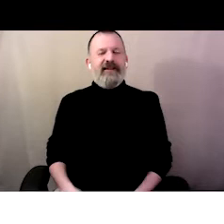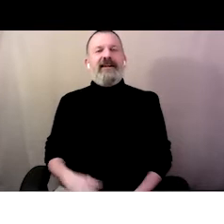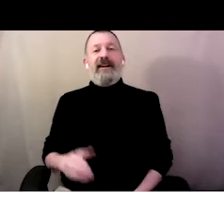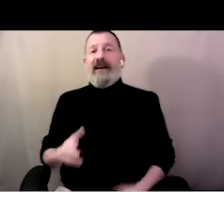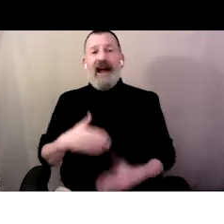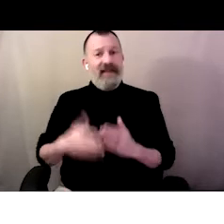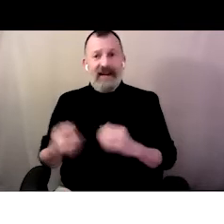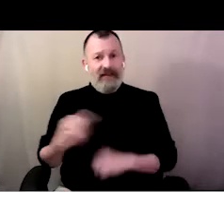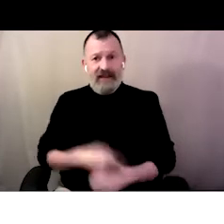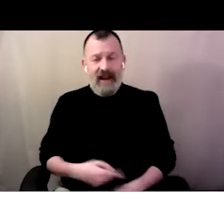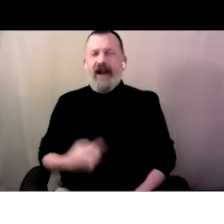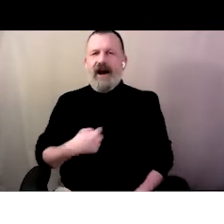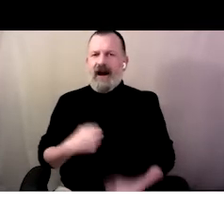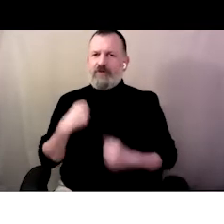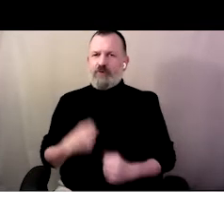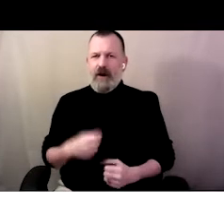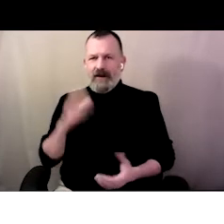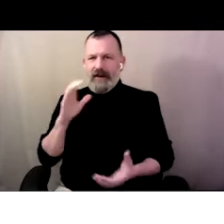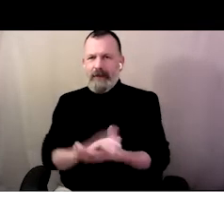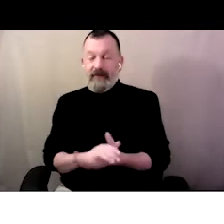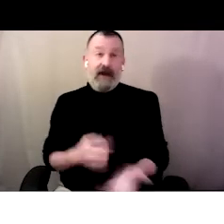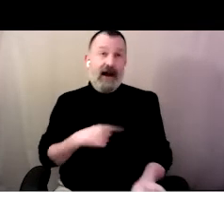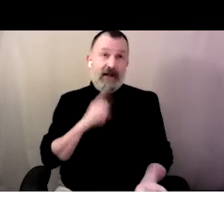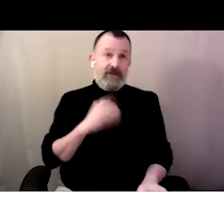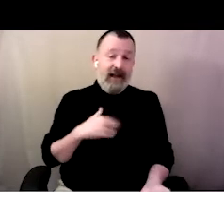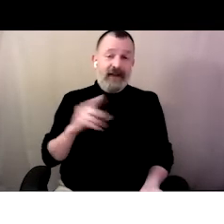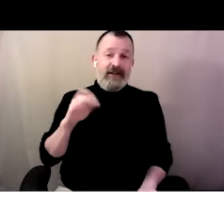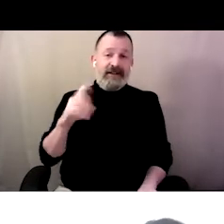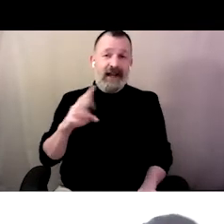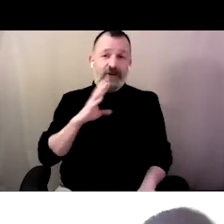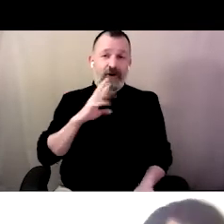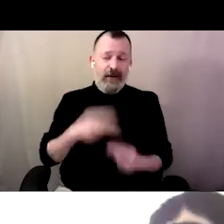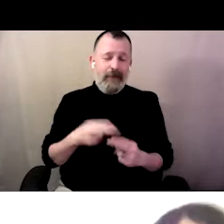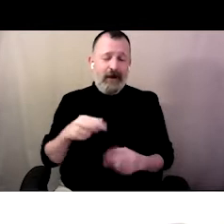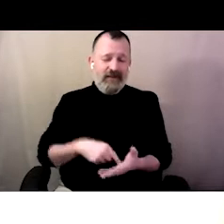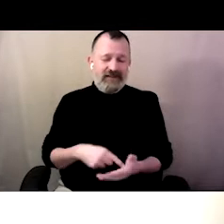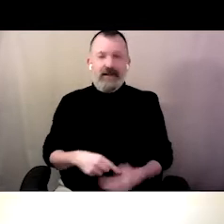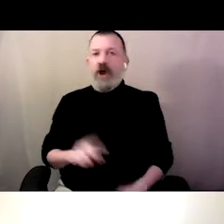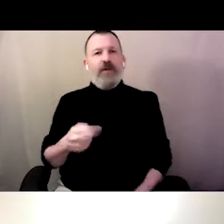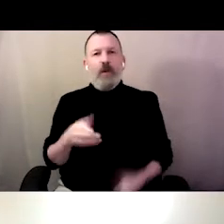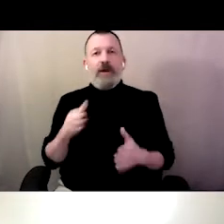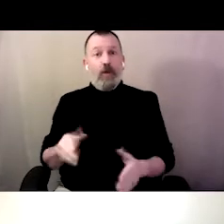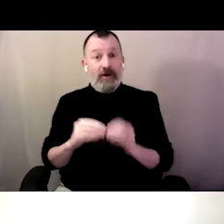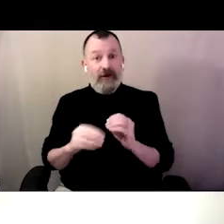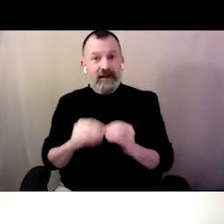I'm a big believer. And I've even got a TED talk out on this subject that the only way you're going to fix this is to change the economics. Right.